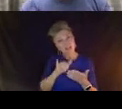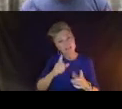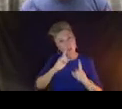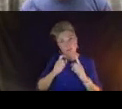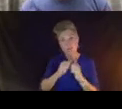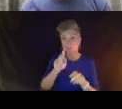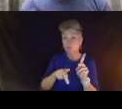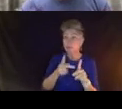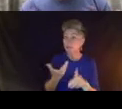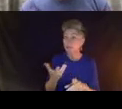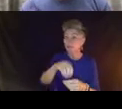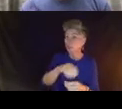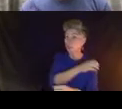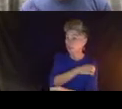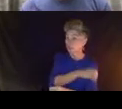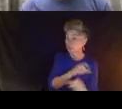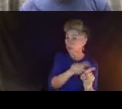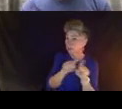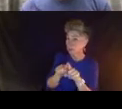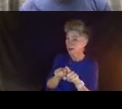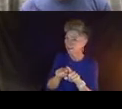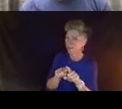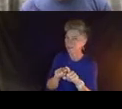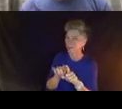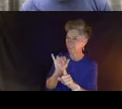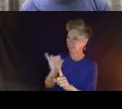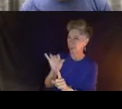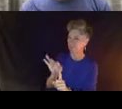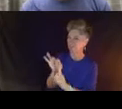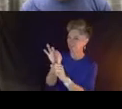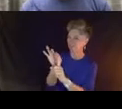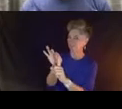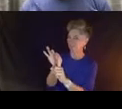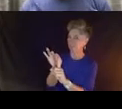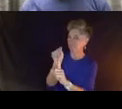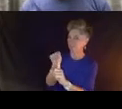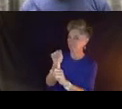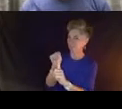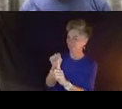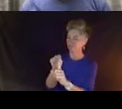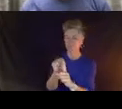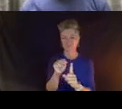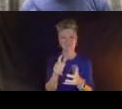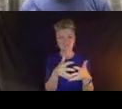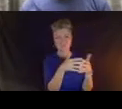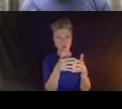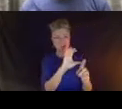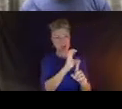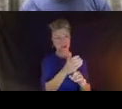that that's not so readily found in the American culture. So a lot of the conversations that providers have